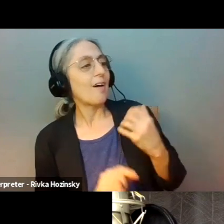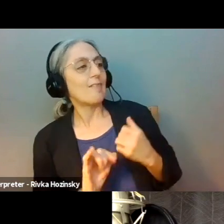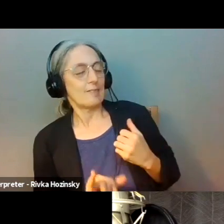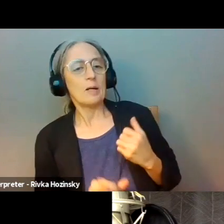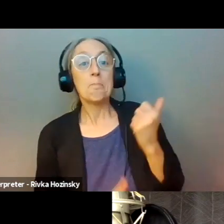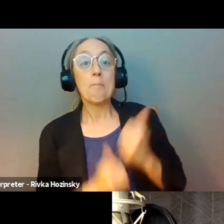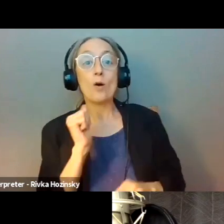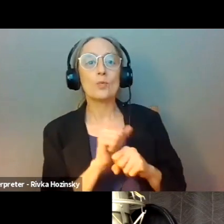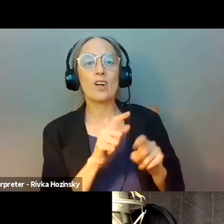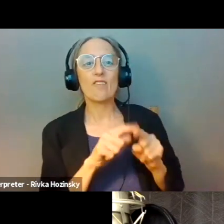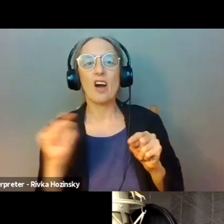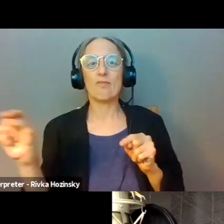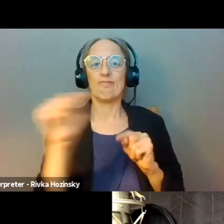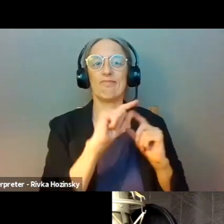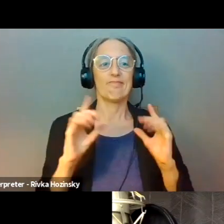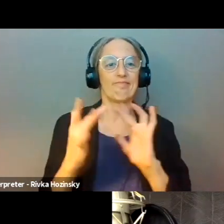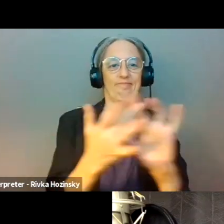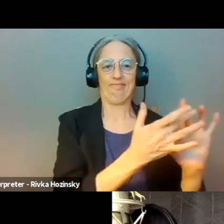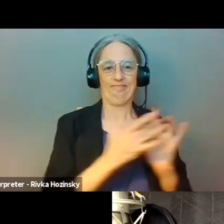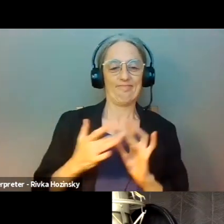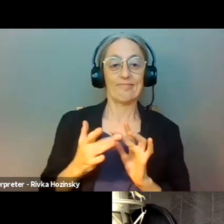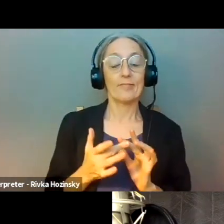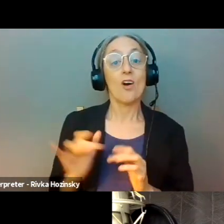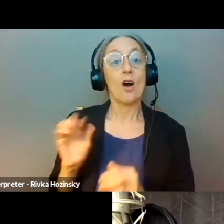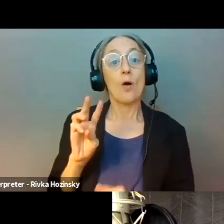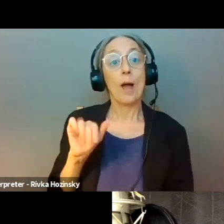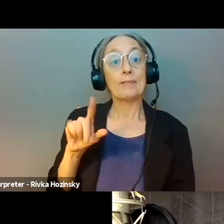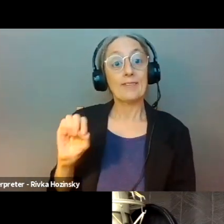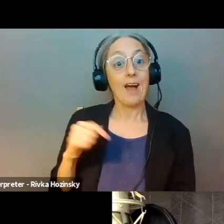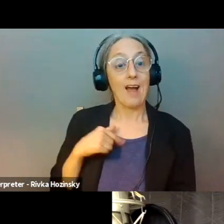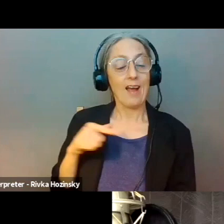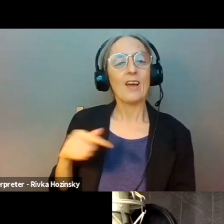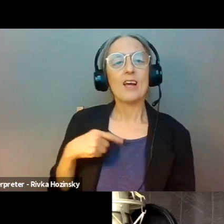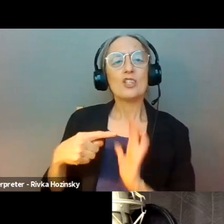But I do make sure that up on my website, I have examples of myself describing.